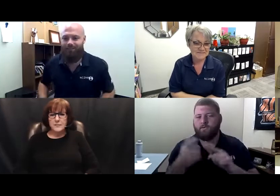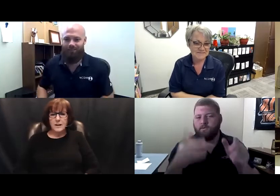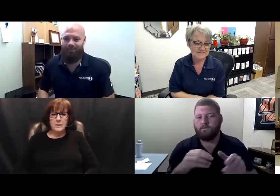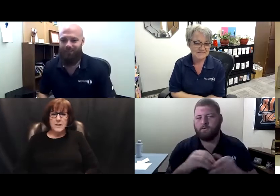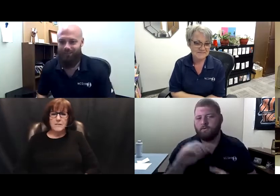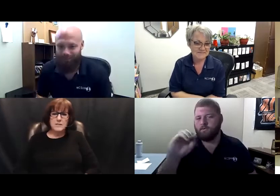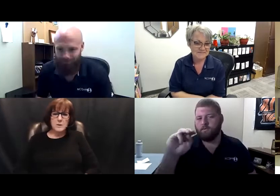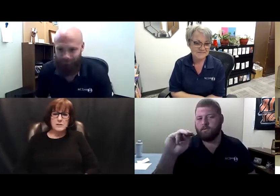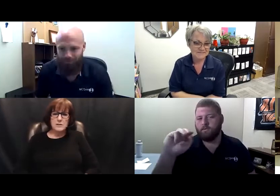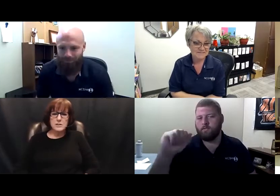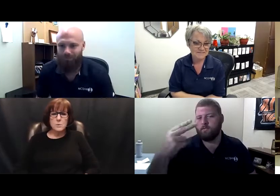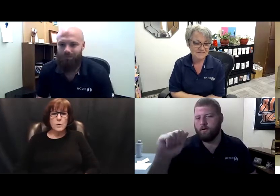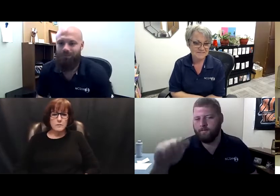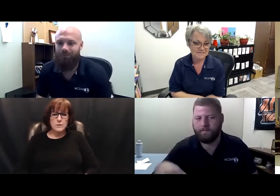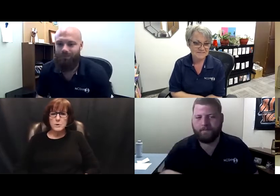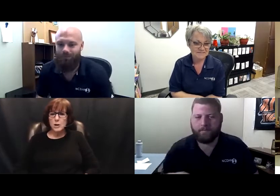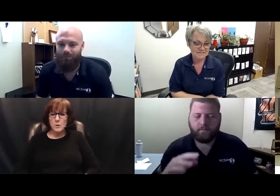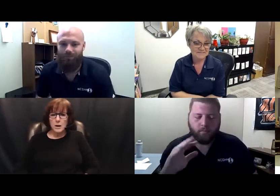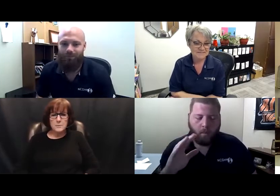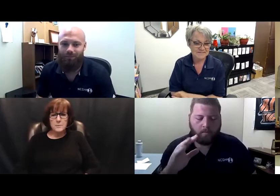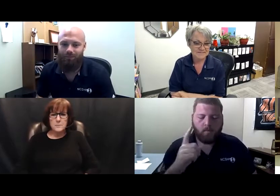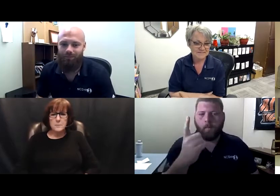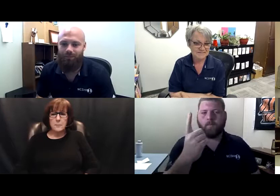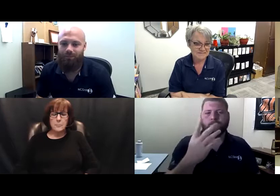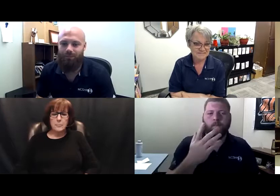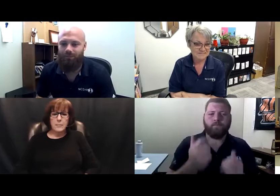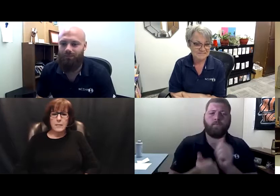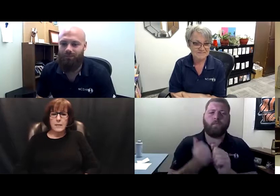I'm the advocacy specialist, one of two in Omaha.